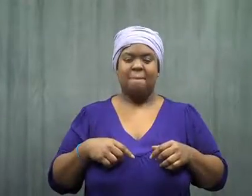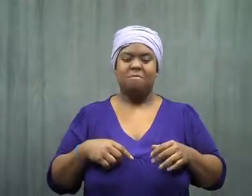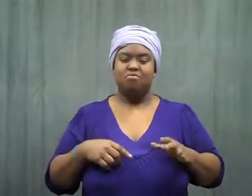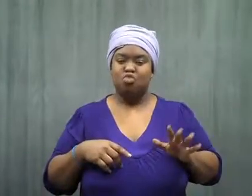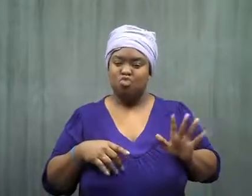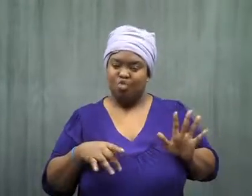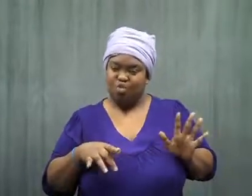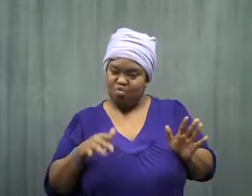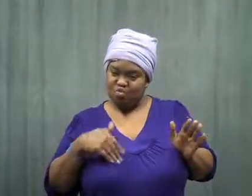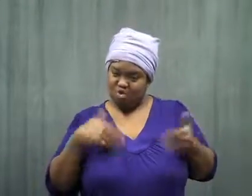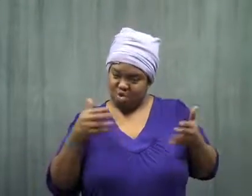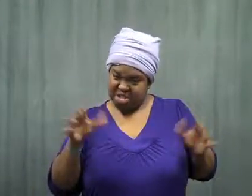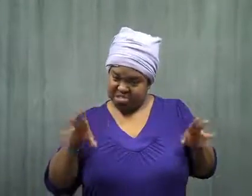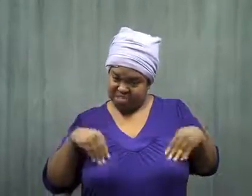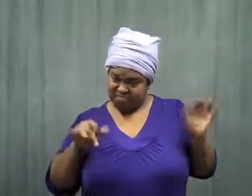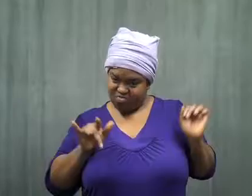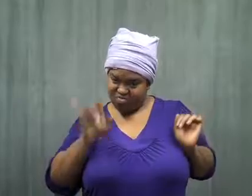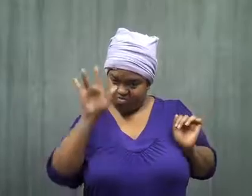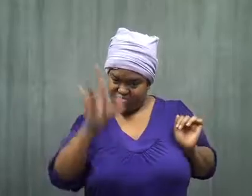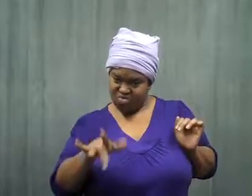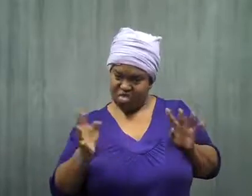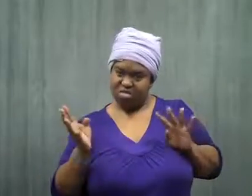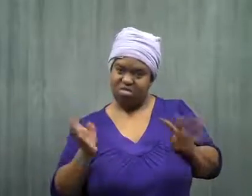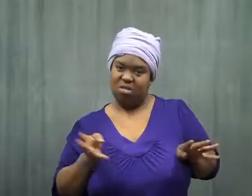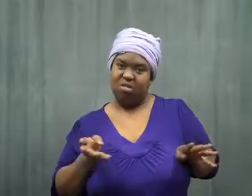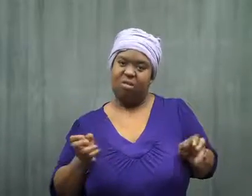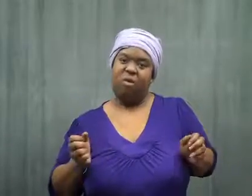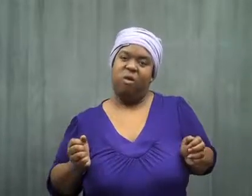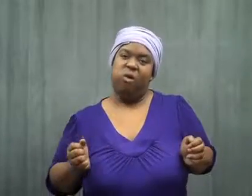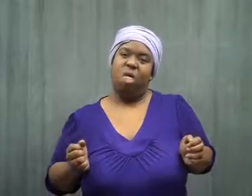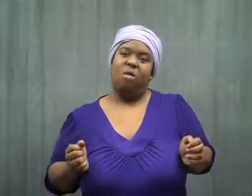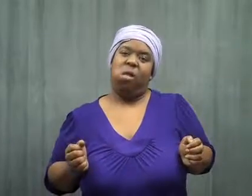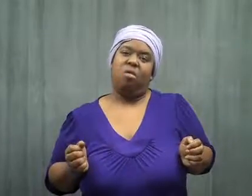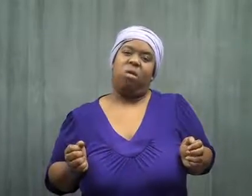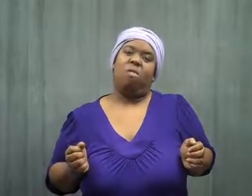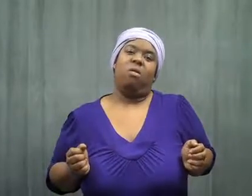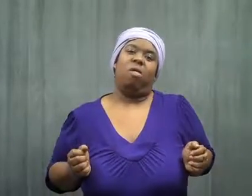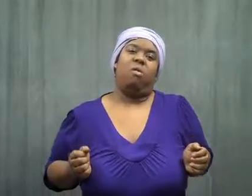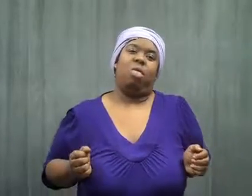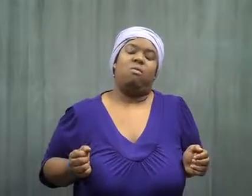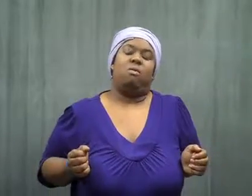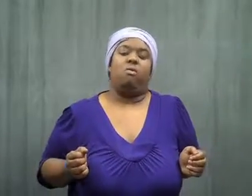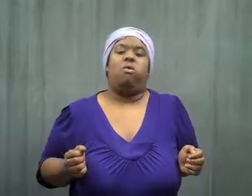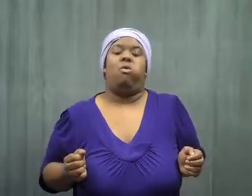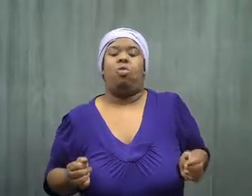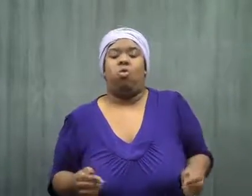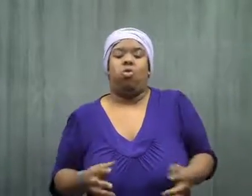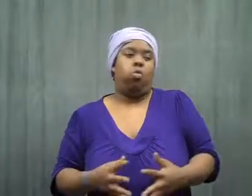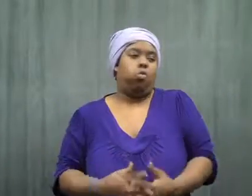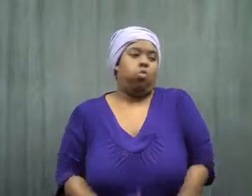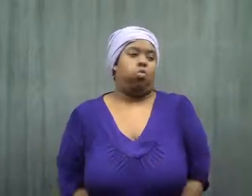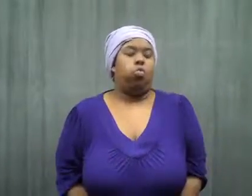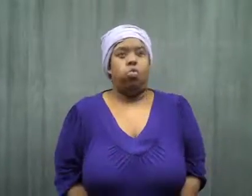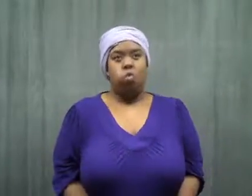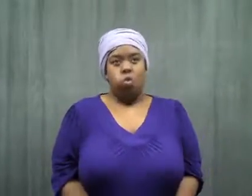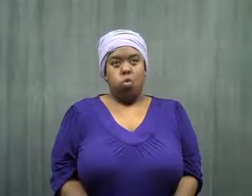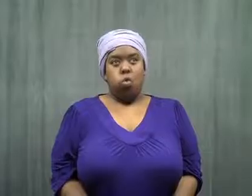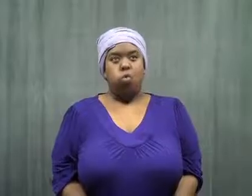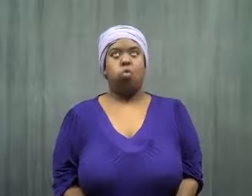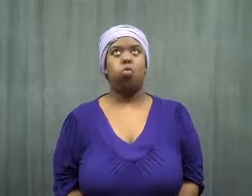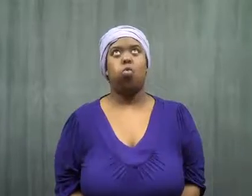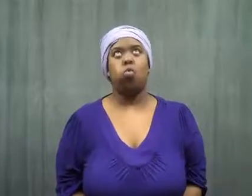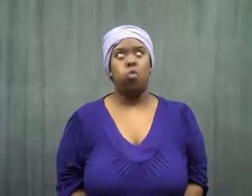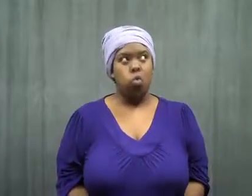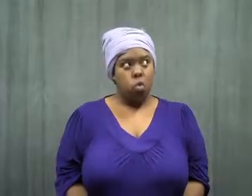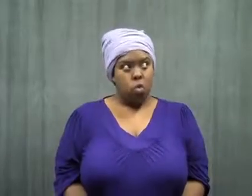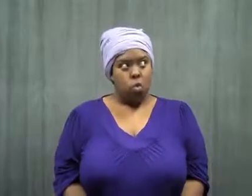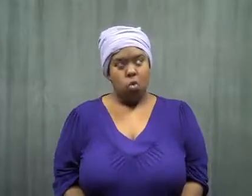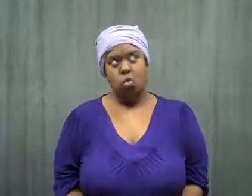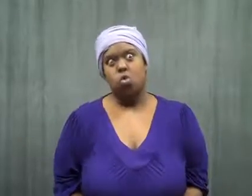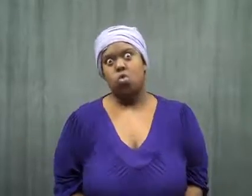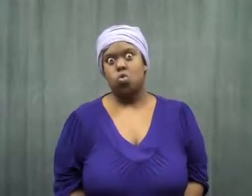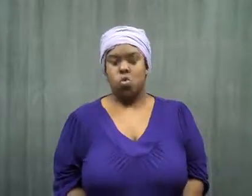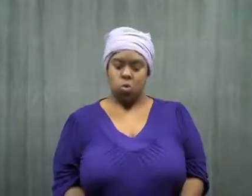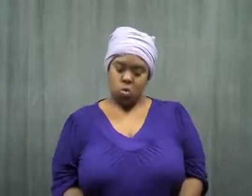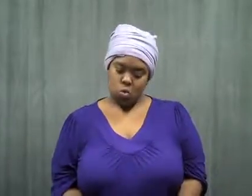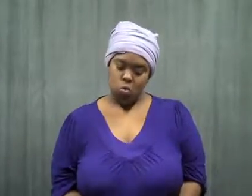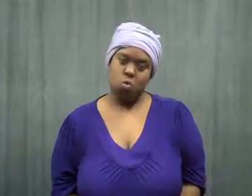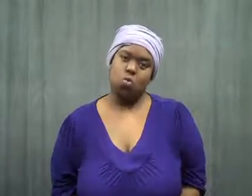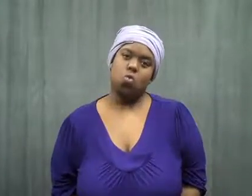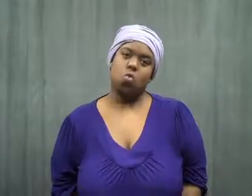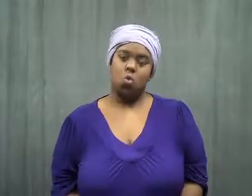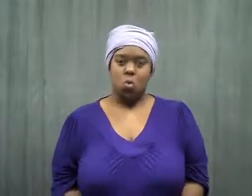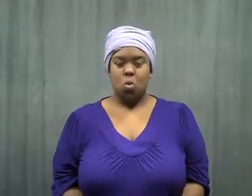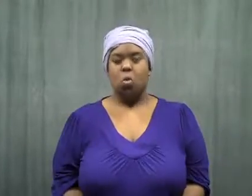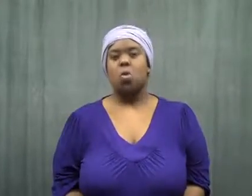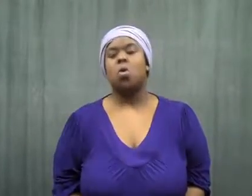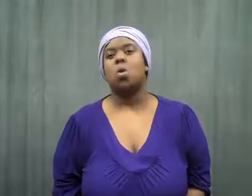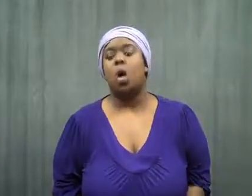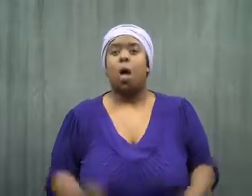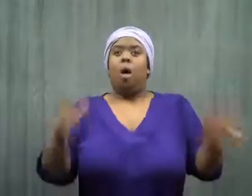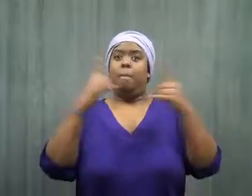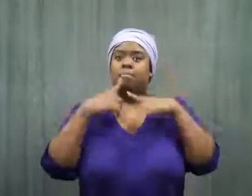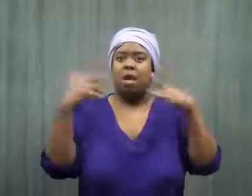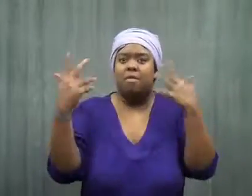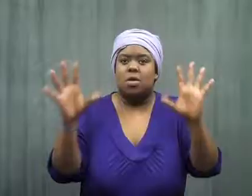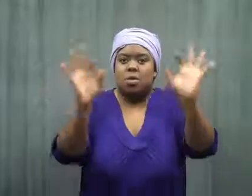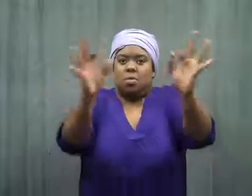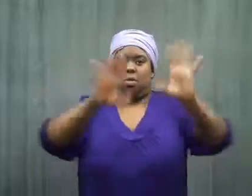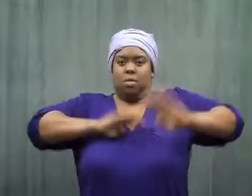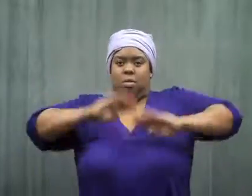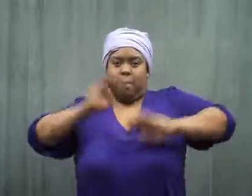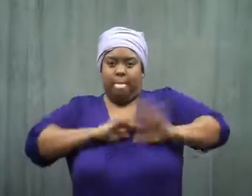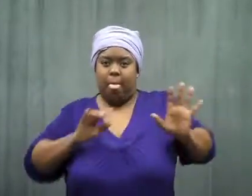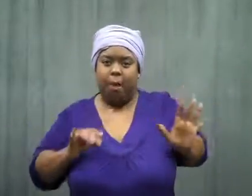I clicked the button for the download and waited.. and waited....